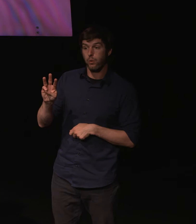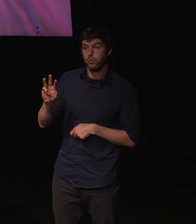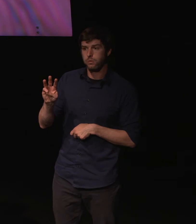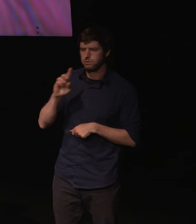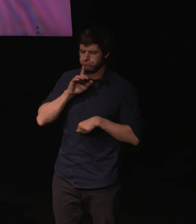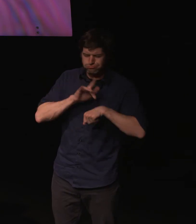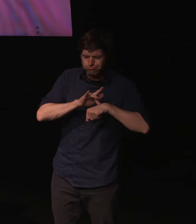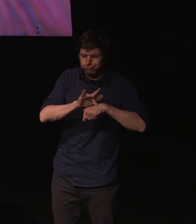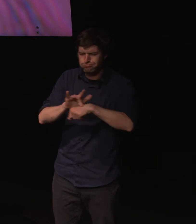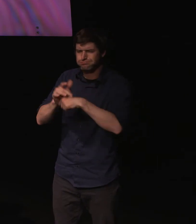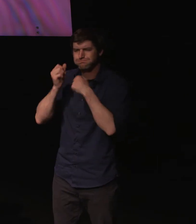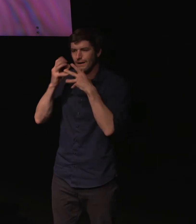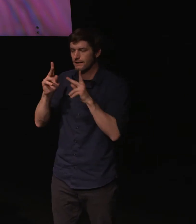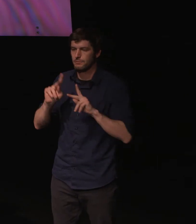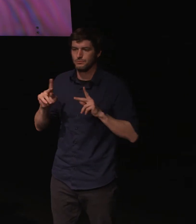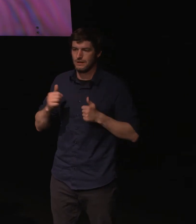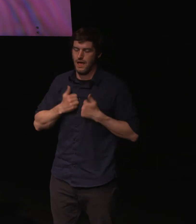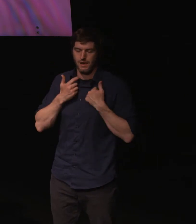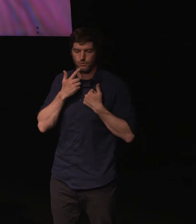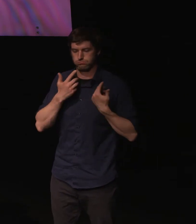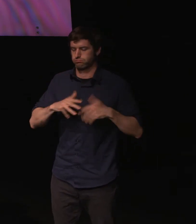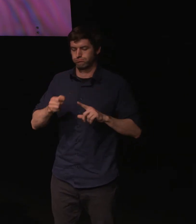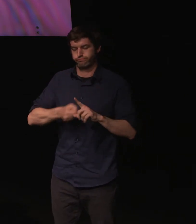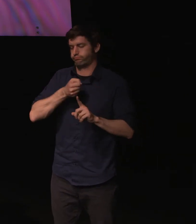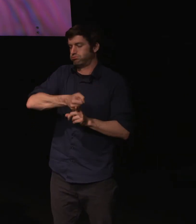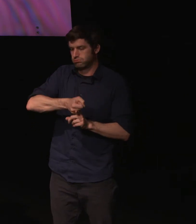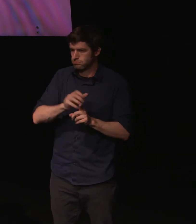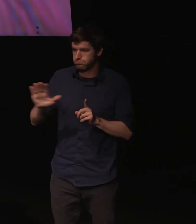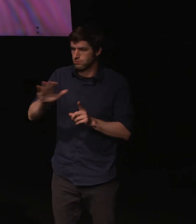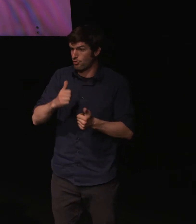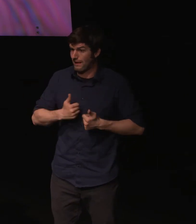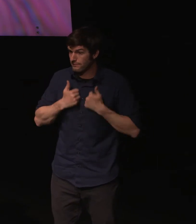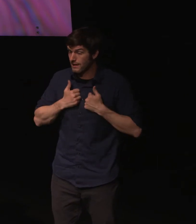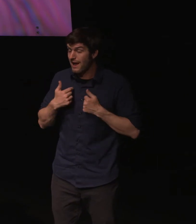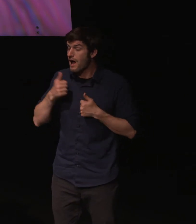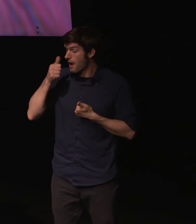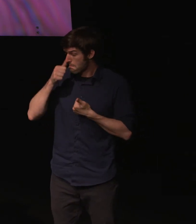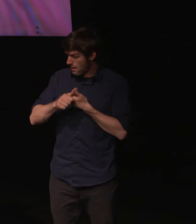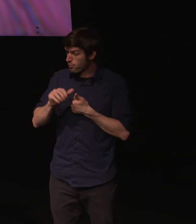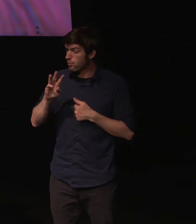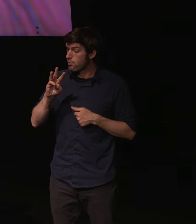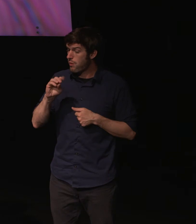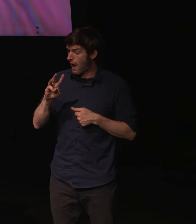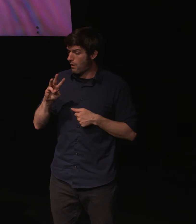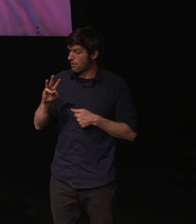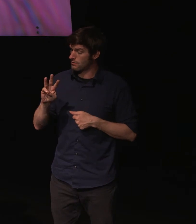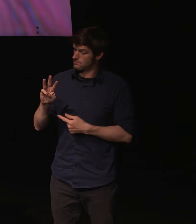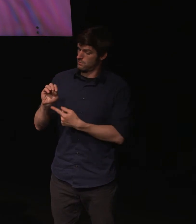there were some color blind issues with that. And that was fixed from what I've been told.